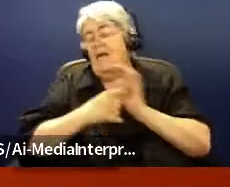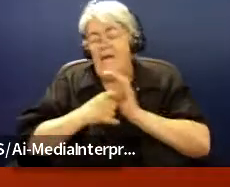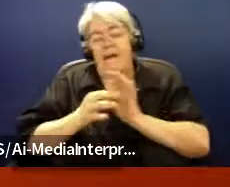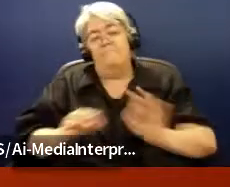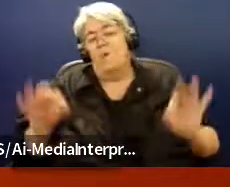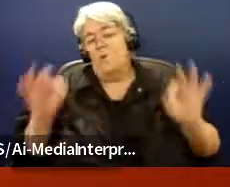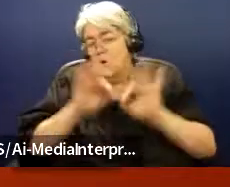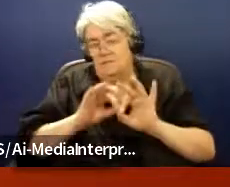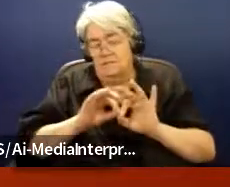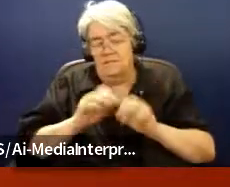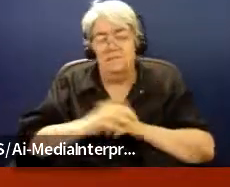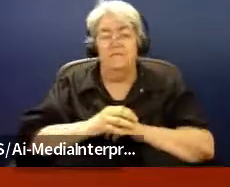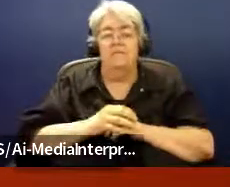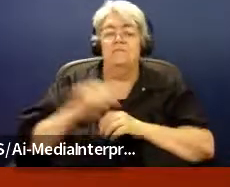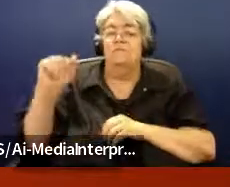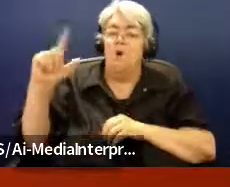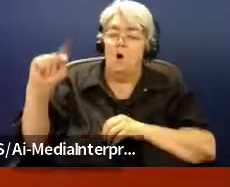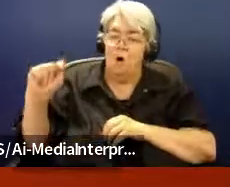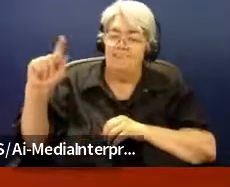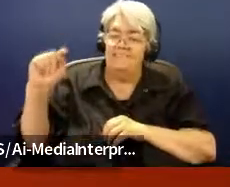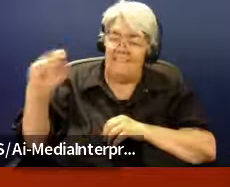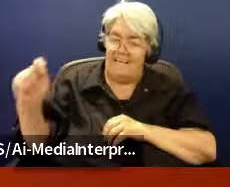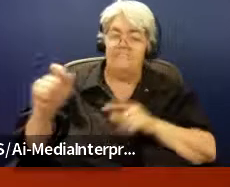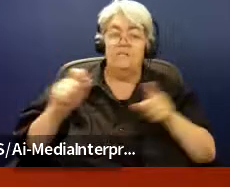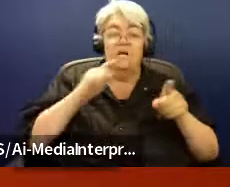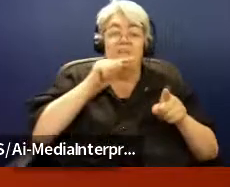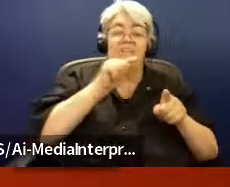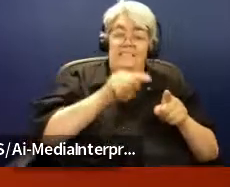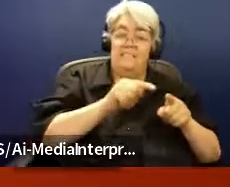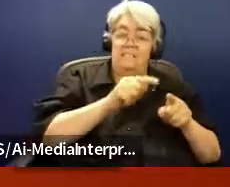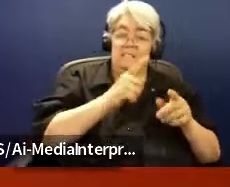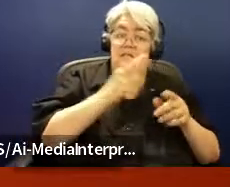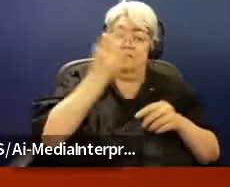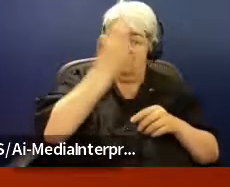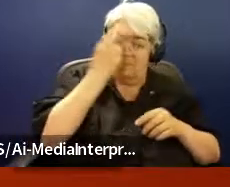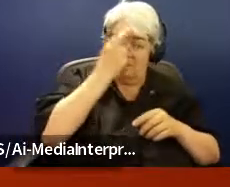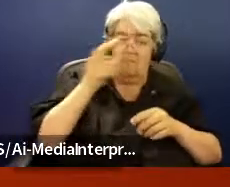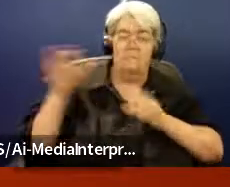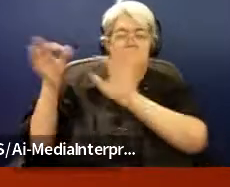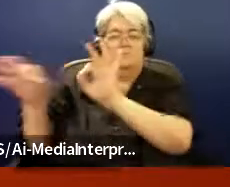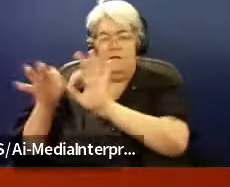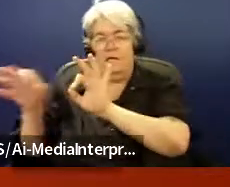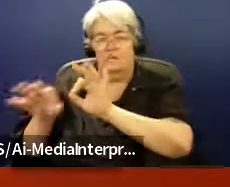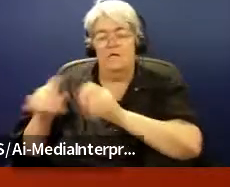Moving on to alt text, alt text is extremely important. We want to make sure that alt text is